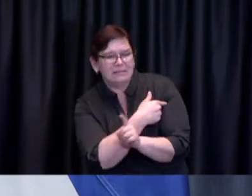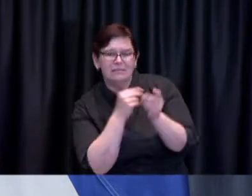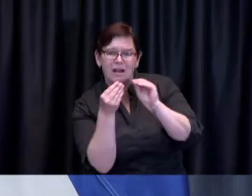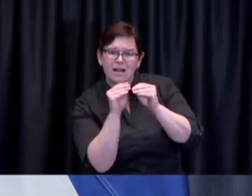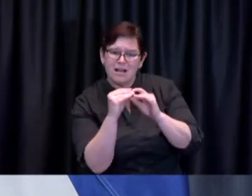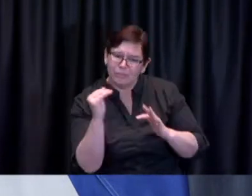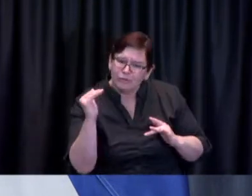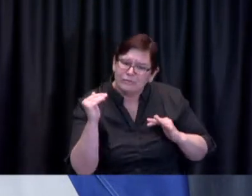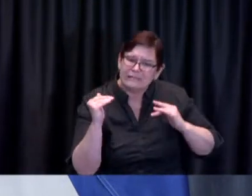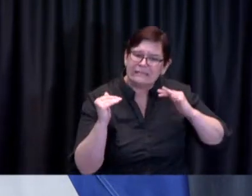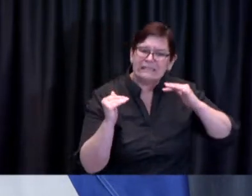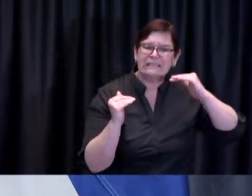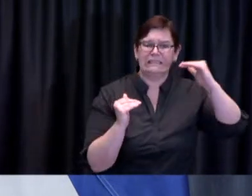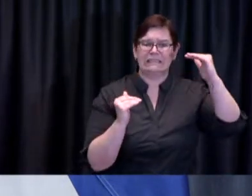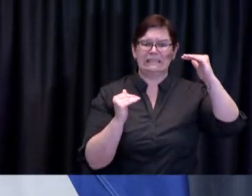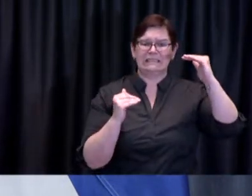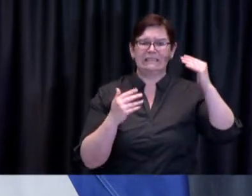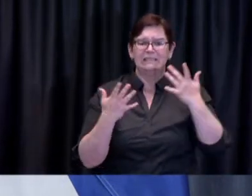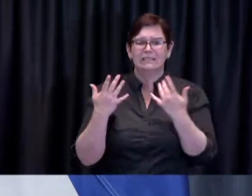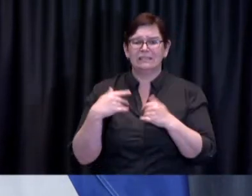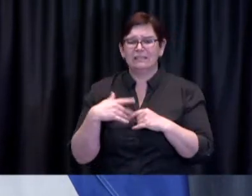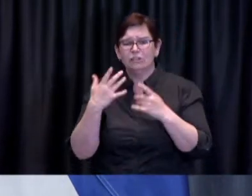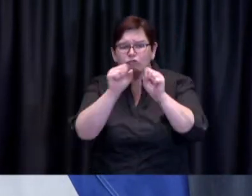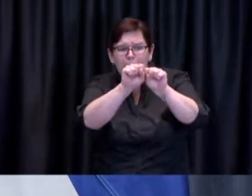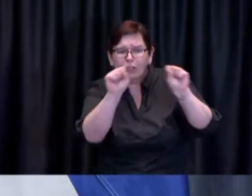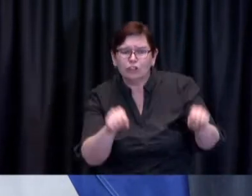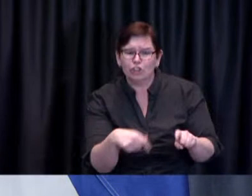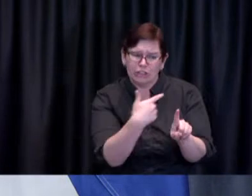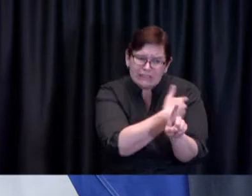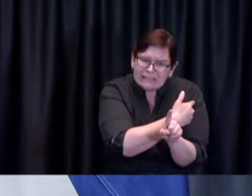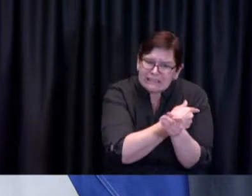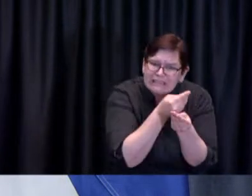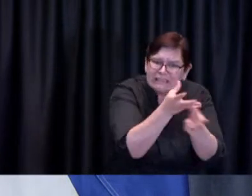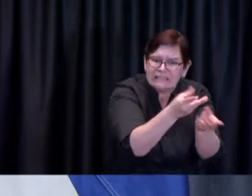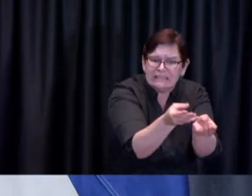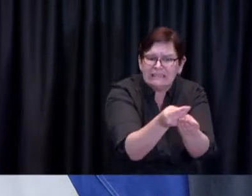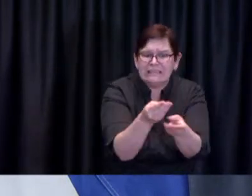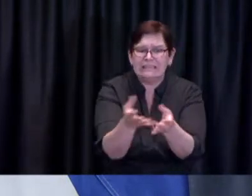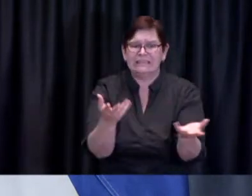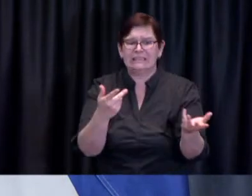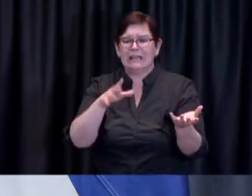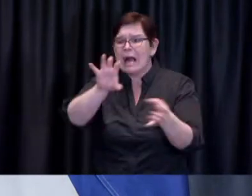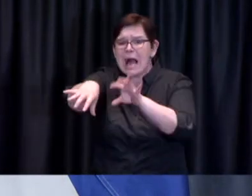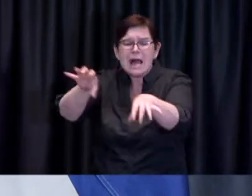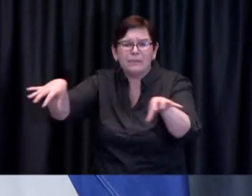facilities and to make sure they're otherwise safe and it's accompanies an unprecedented